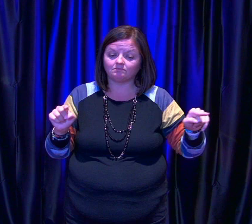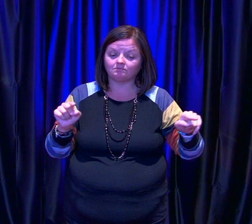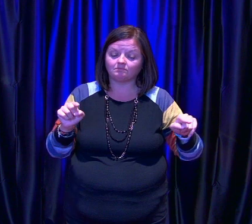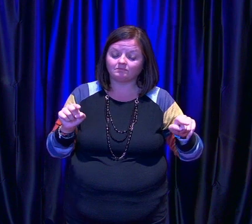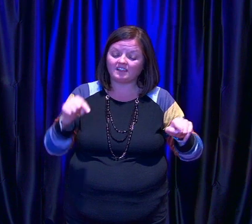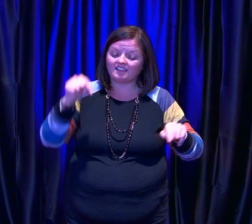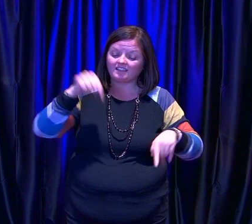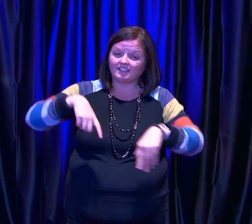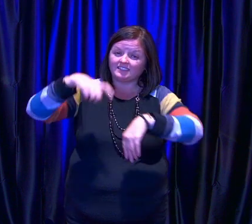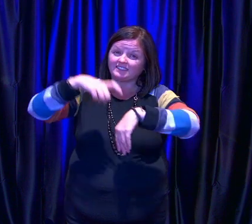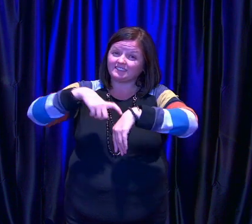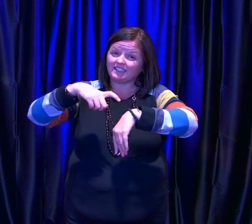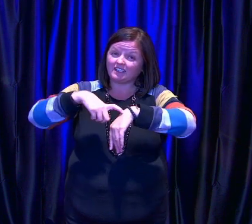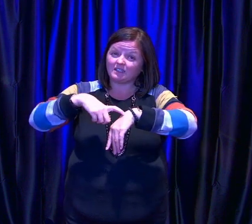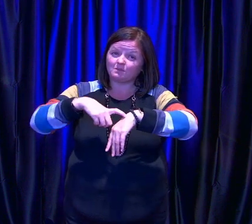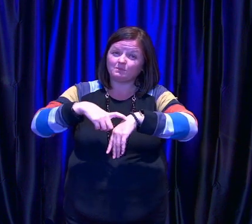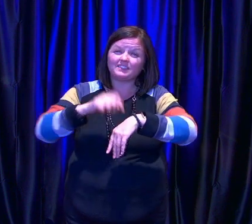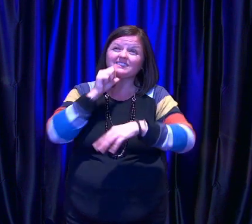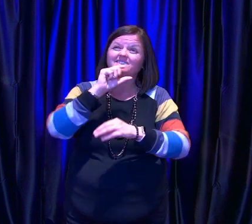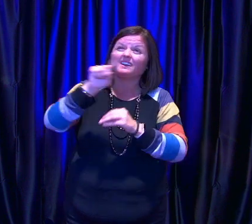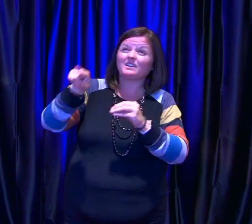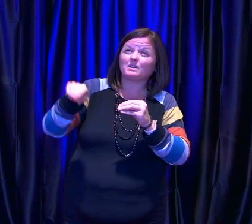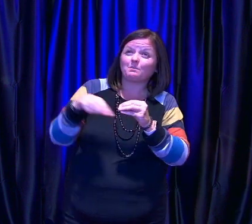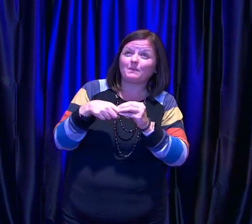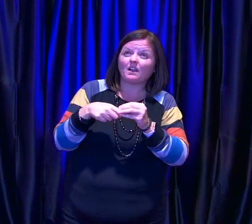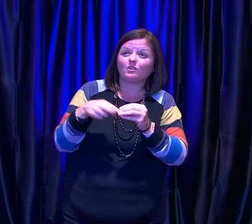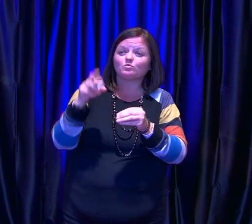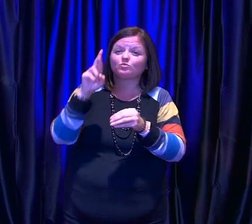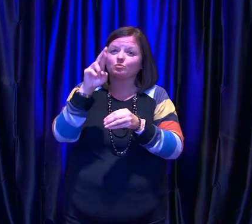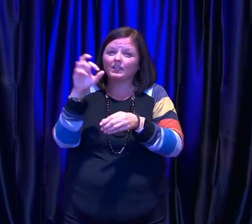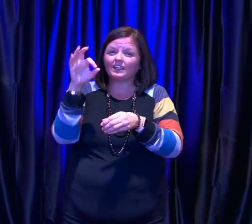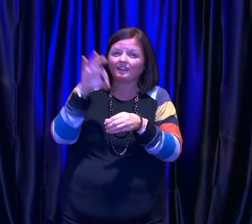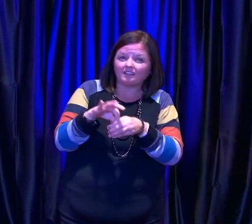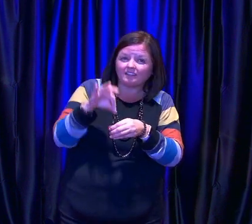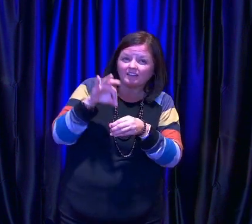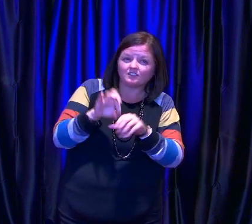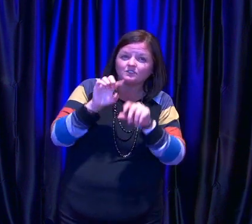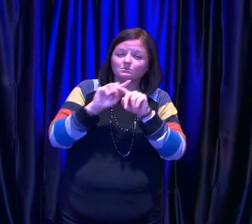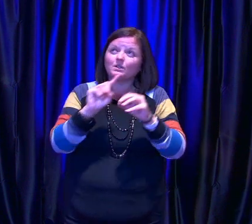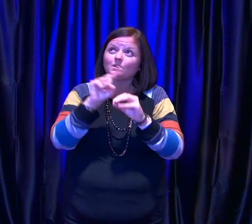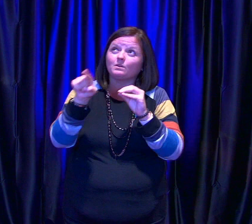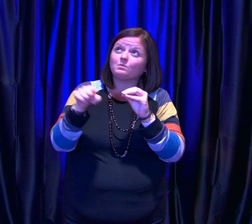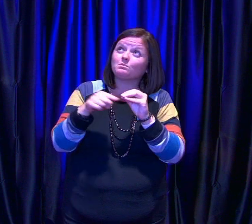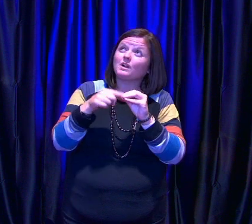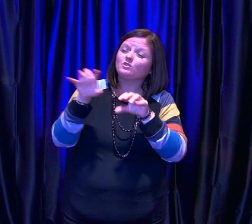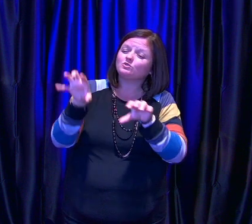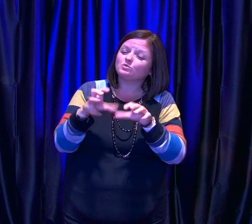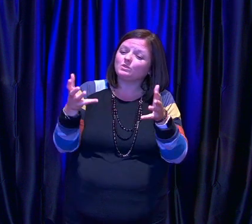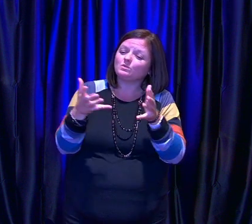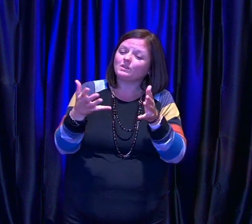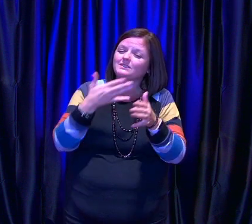time wouldn't be just about reelection but it would be about doing what is best